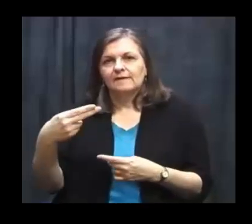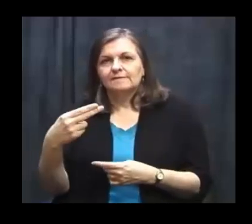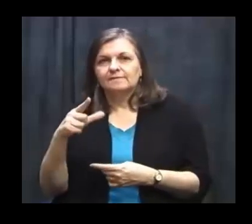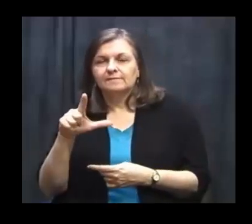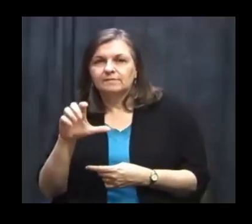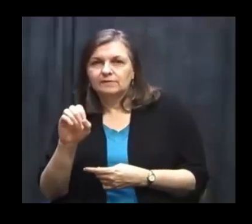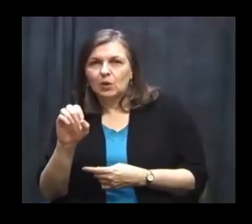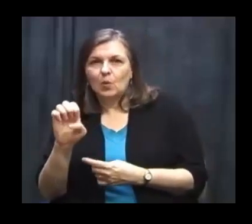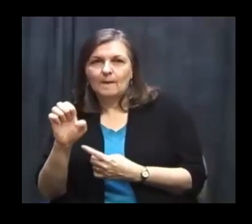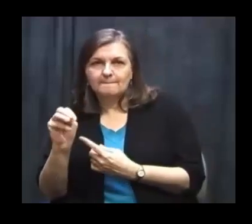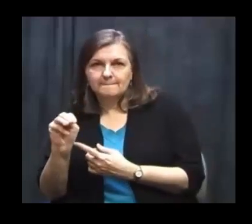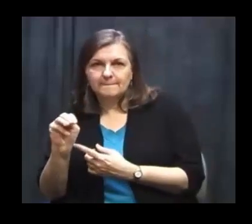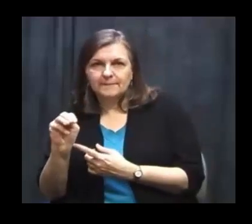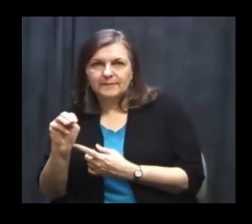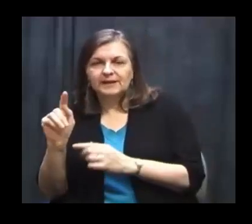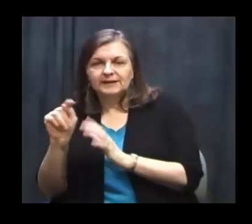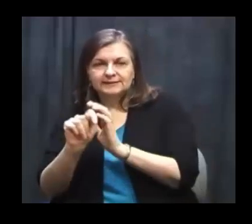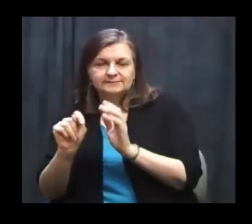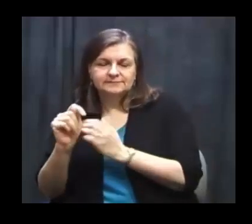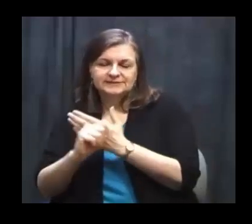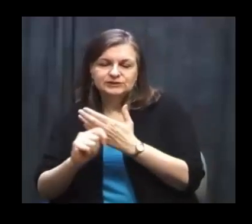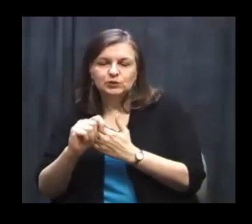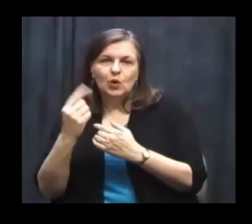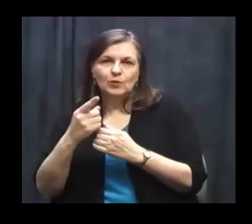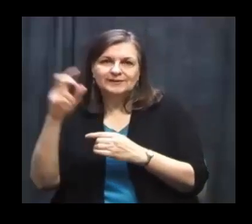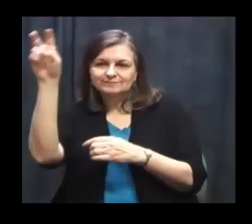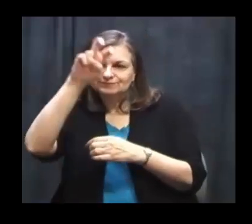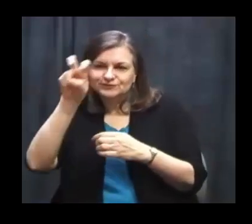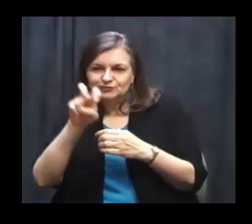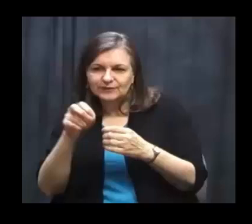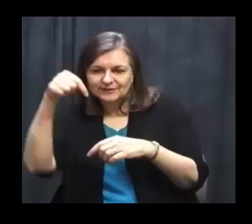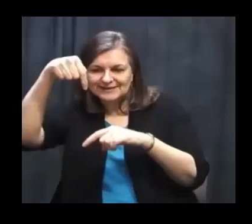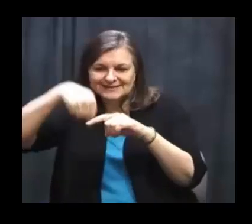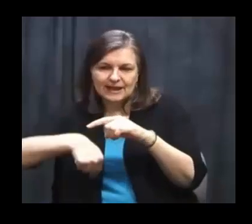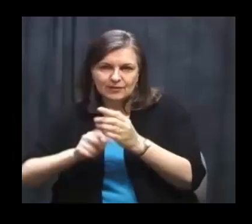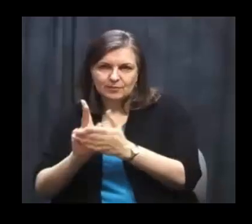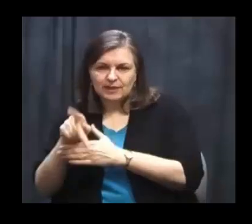phloem tissue always move things down the plant